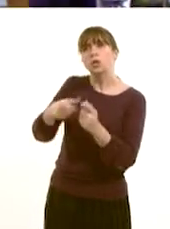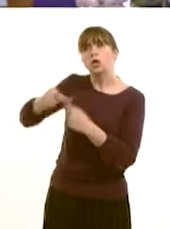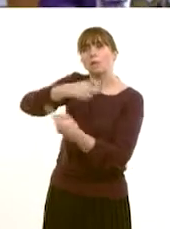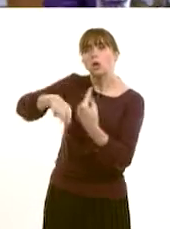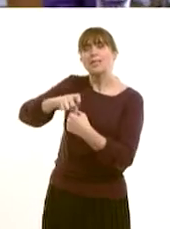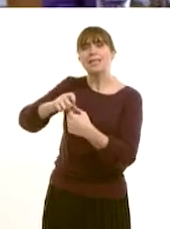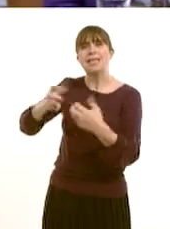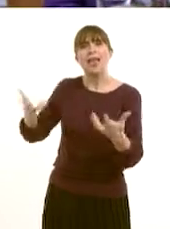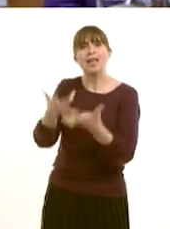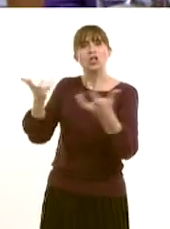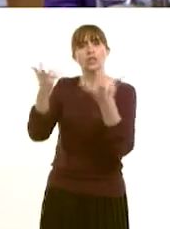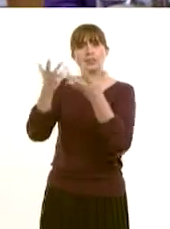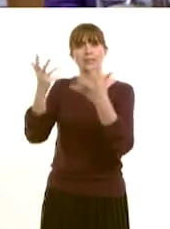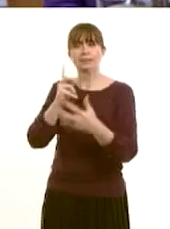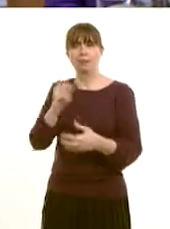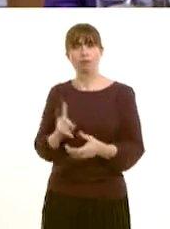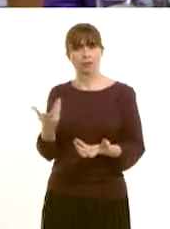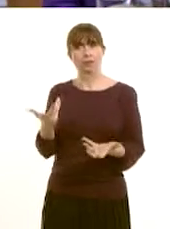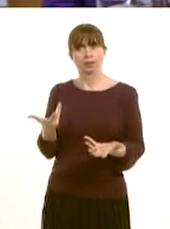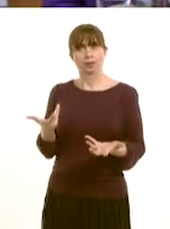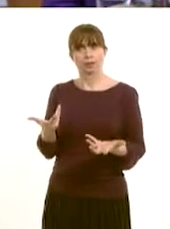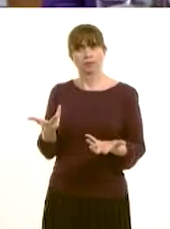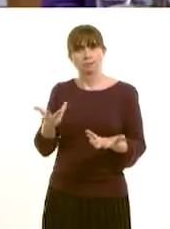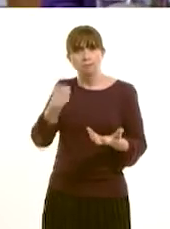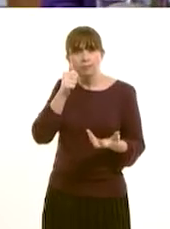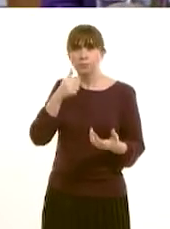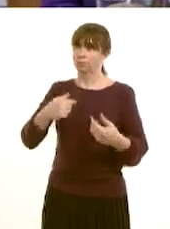because we know that they have great potential, not just to contribute to renewable energy,